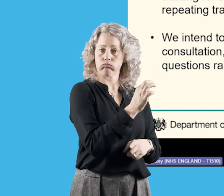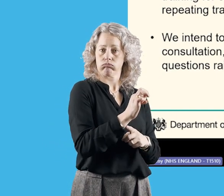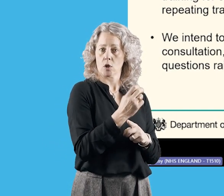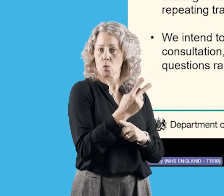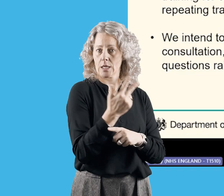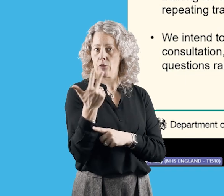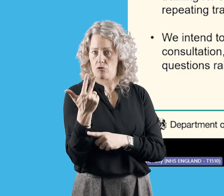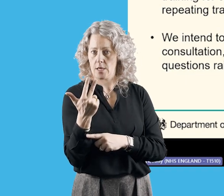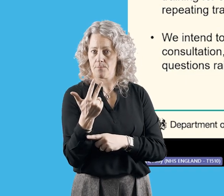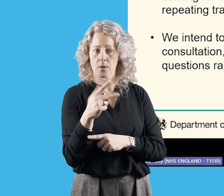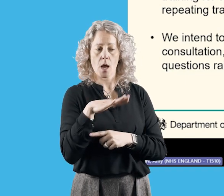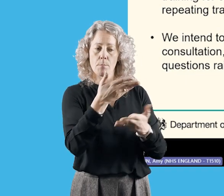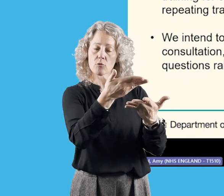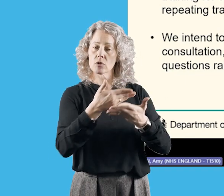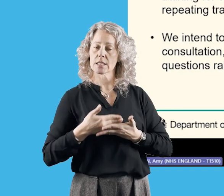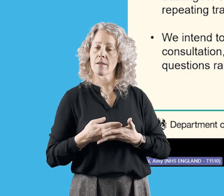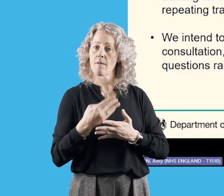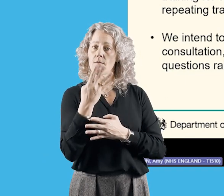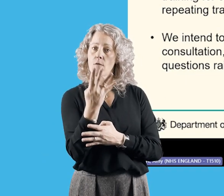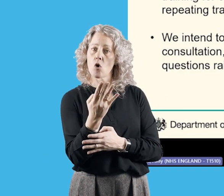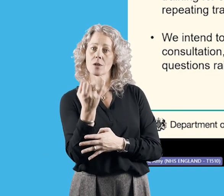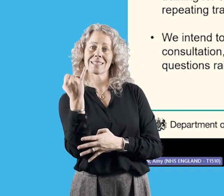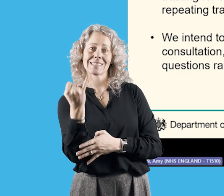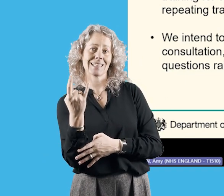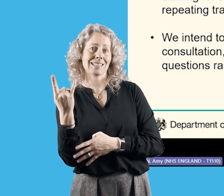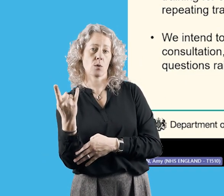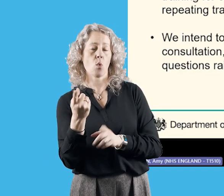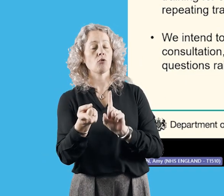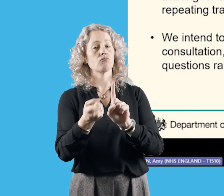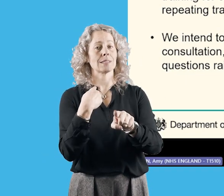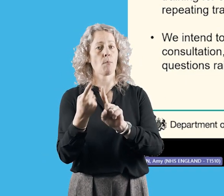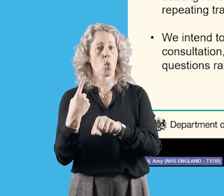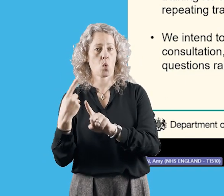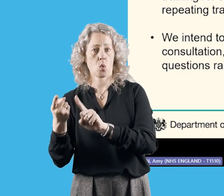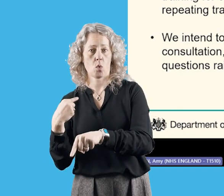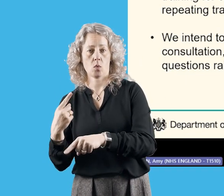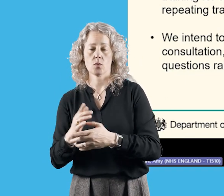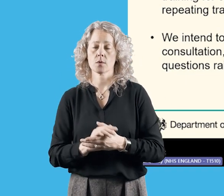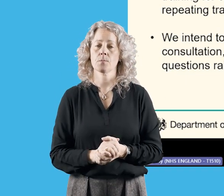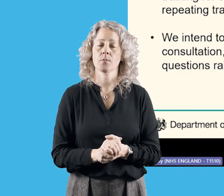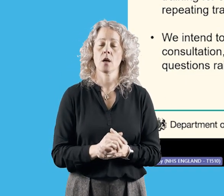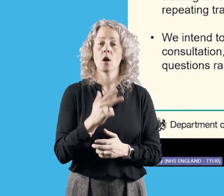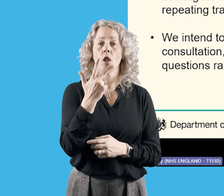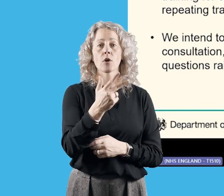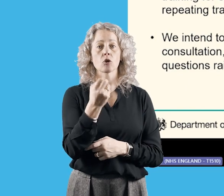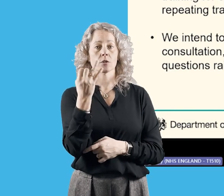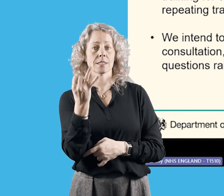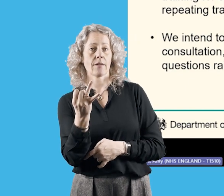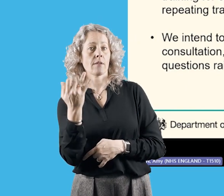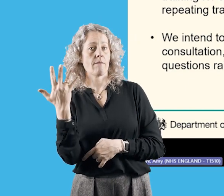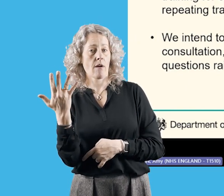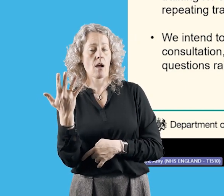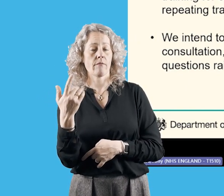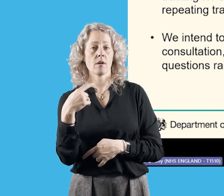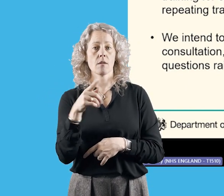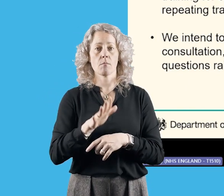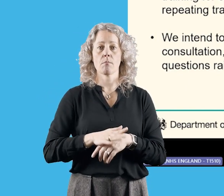We received a total of 461 responses to the consultation. 375 of these were to the non easy read consultation and 86